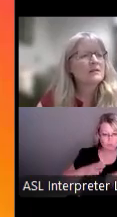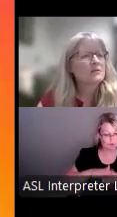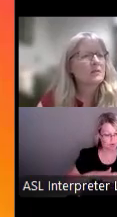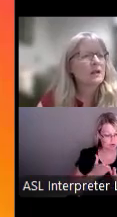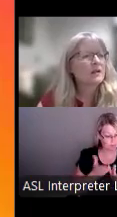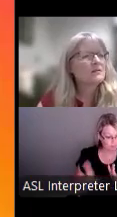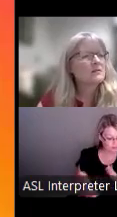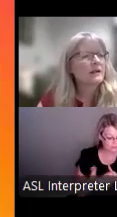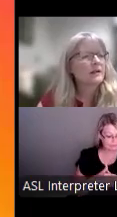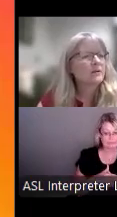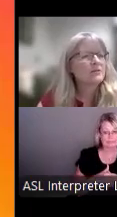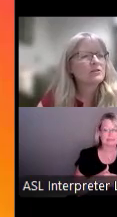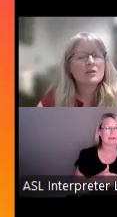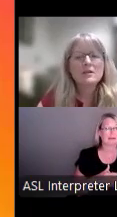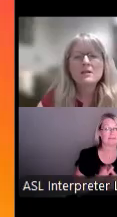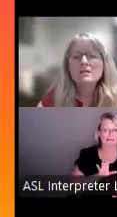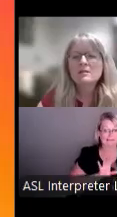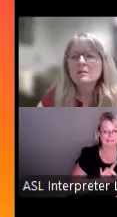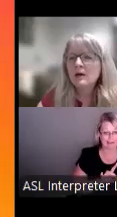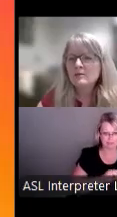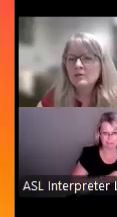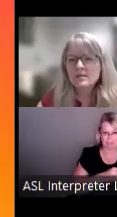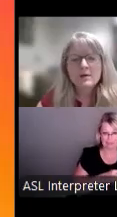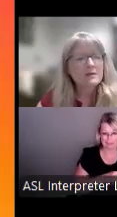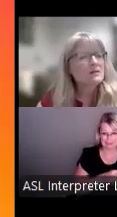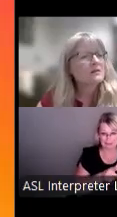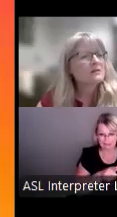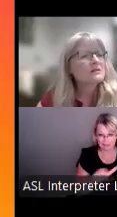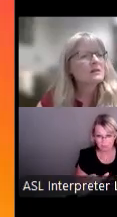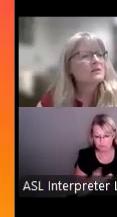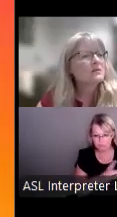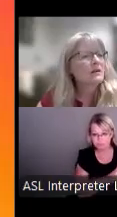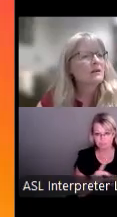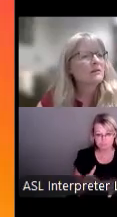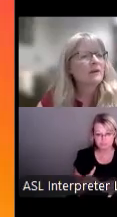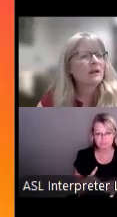attach meaning to language to prompt responses and to identify